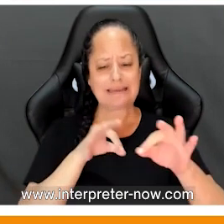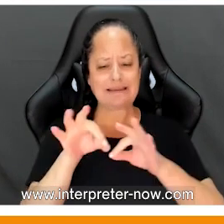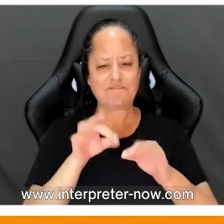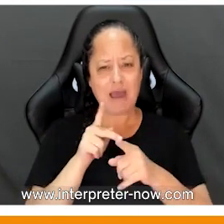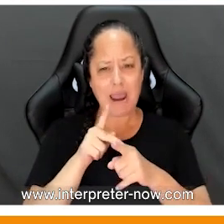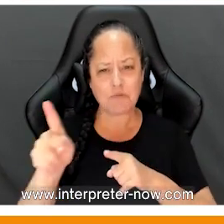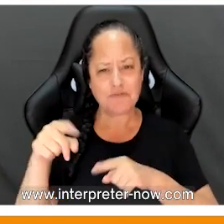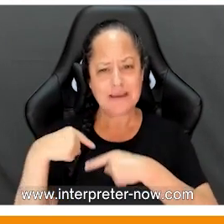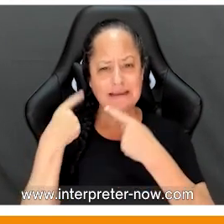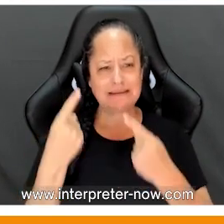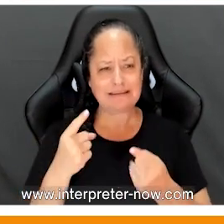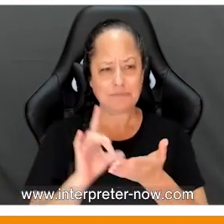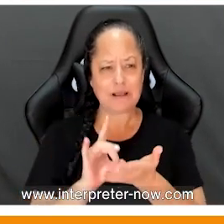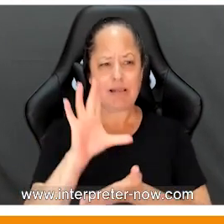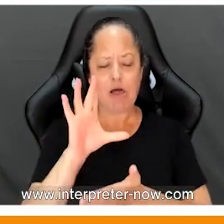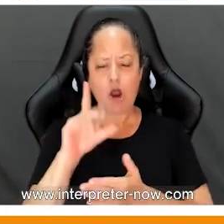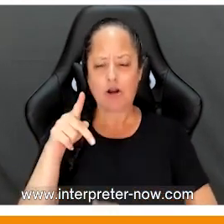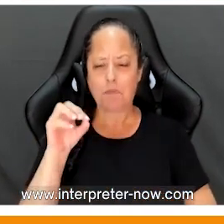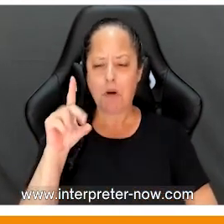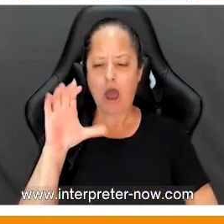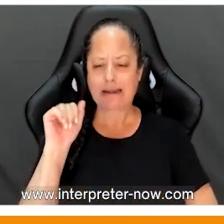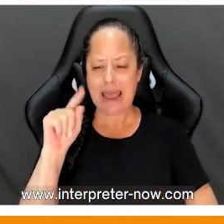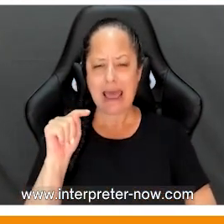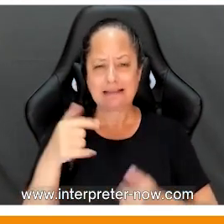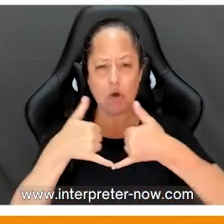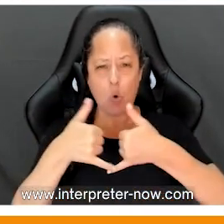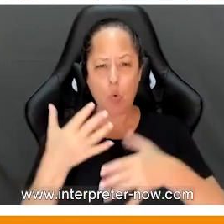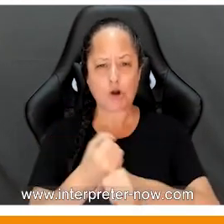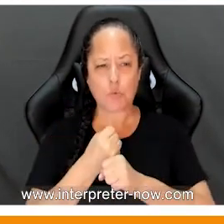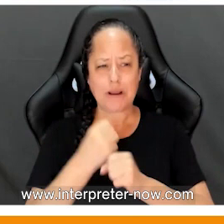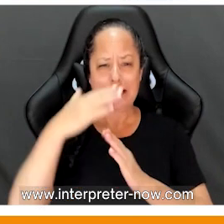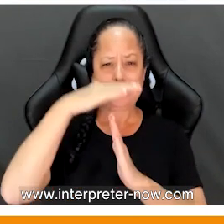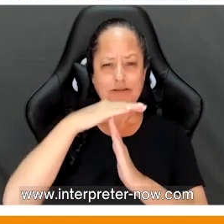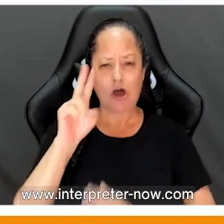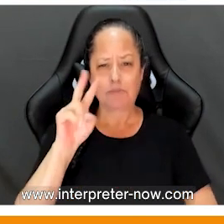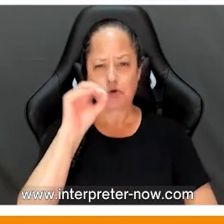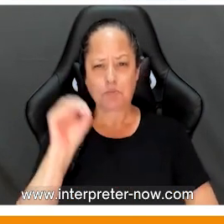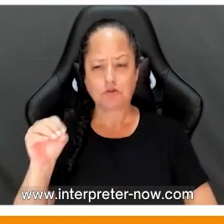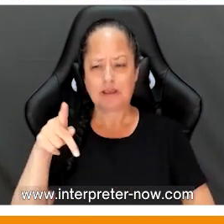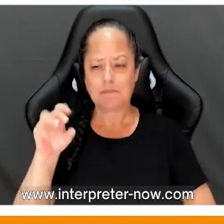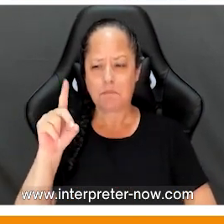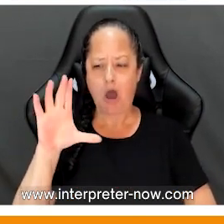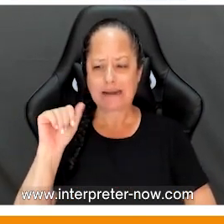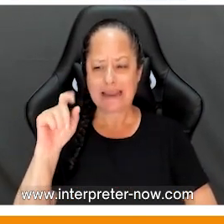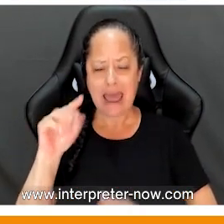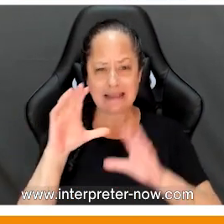Since then, we've launched an award-winning podcast that's in the top 2% of all podcasts globally.